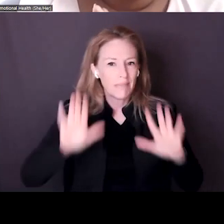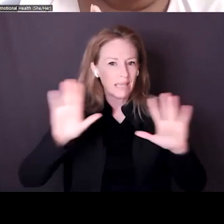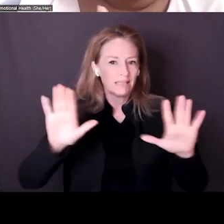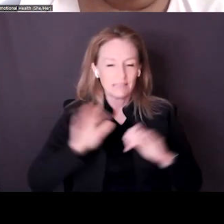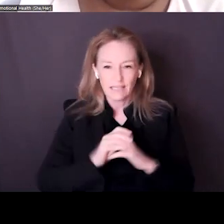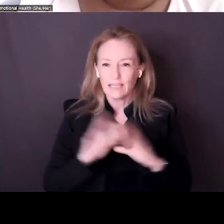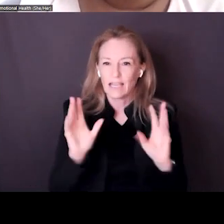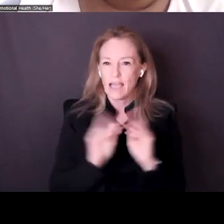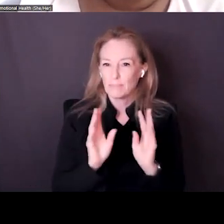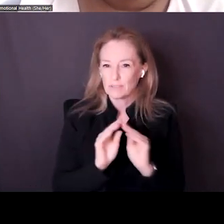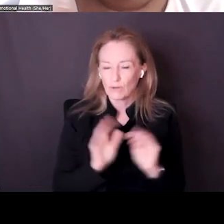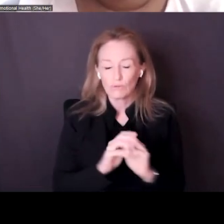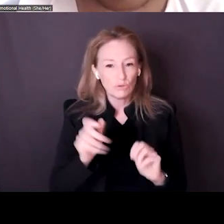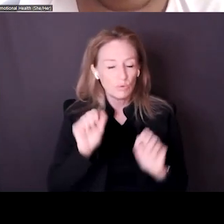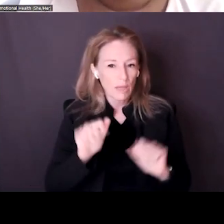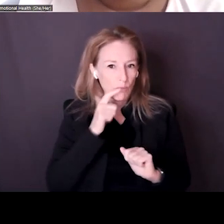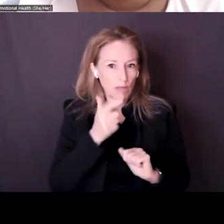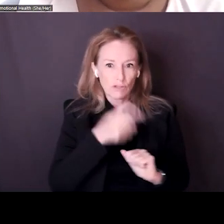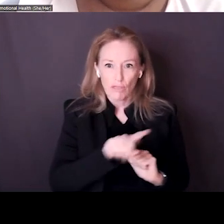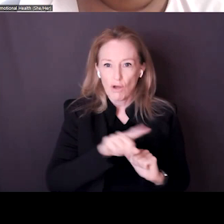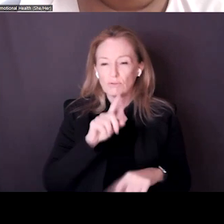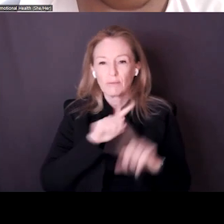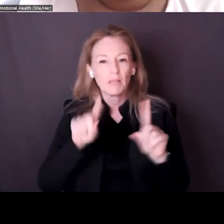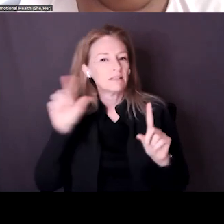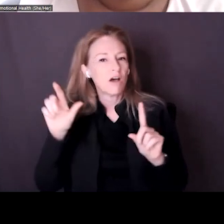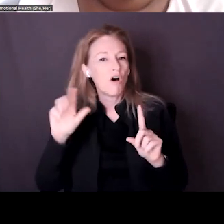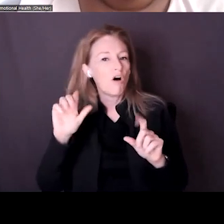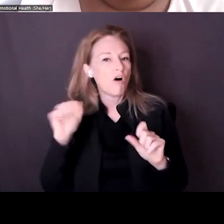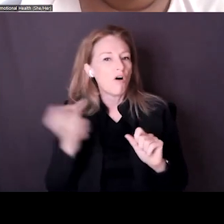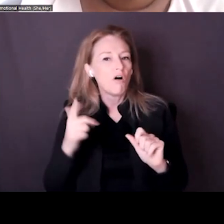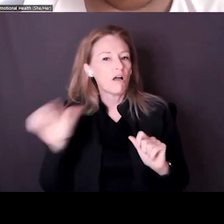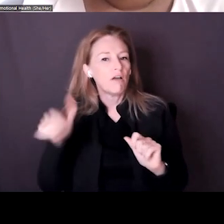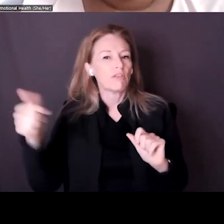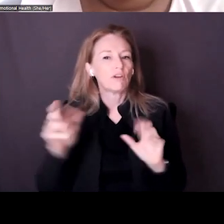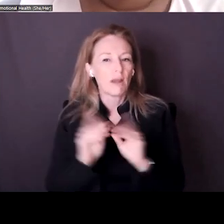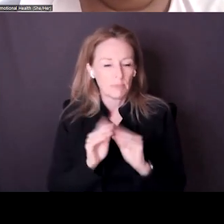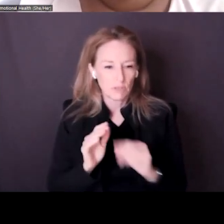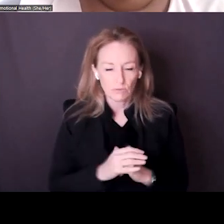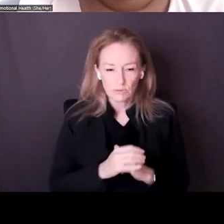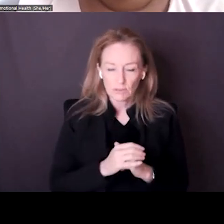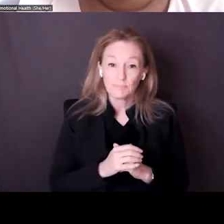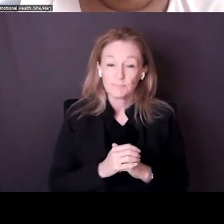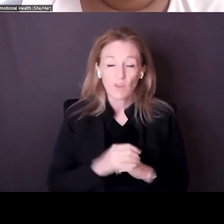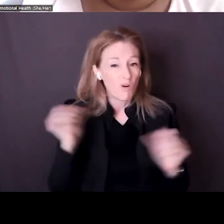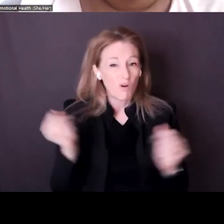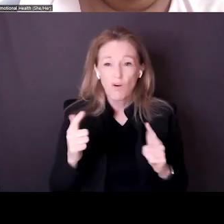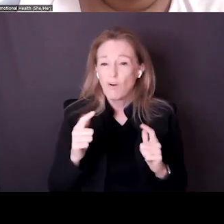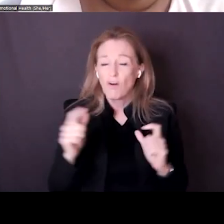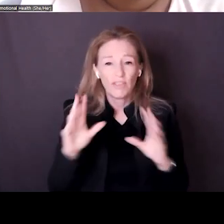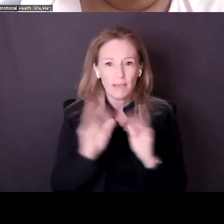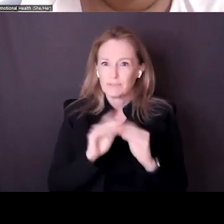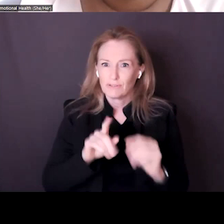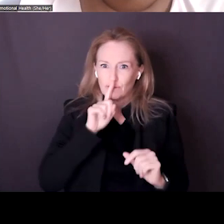EPISODES. YOU WILL SEE. I THINK ALL OF THE EPISODES ARE GREAT. MAKE